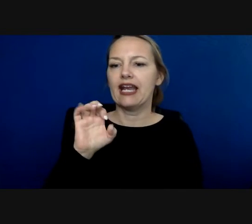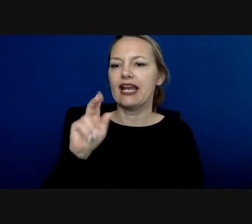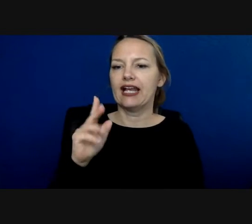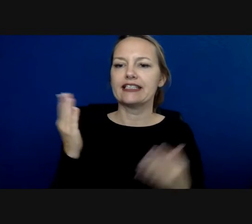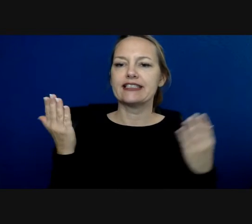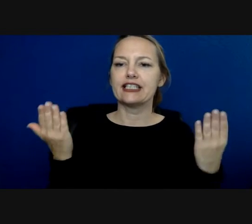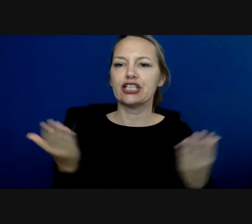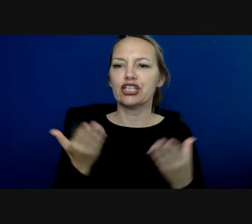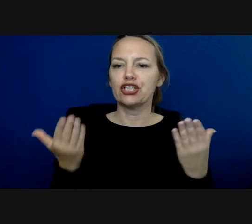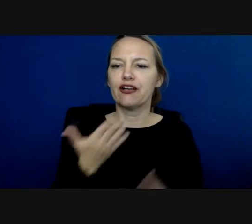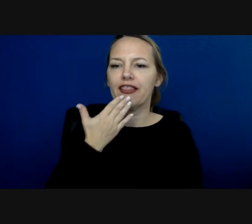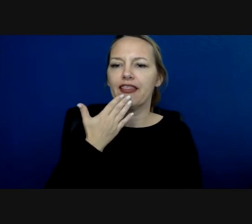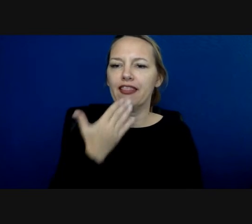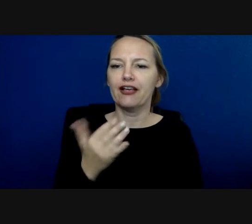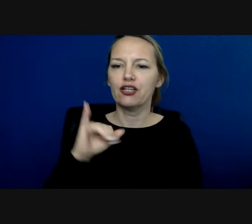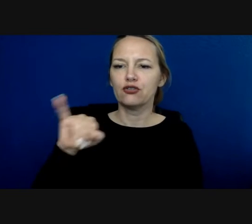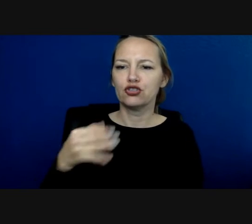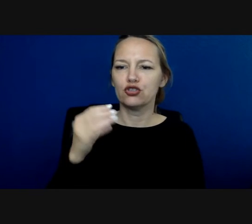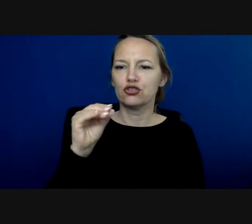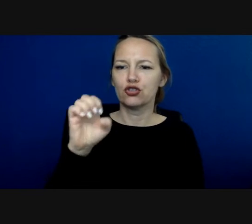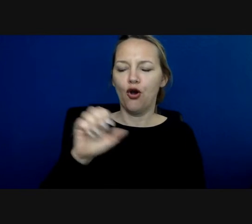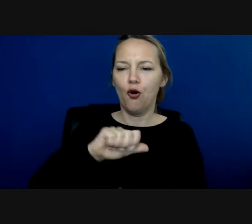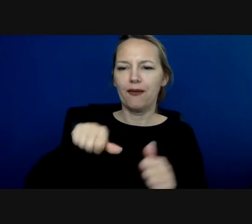Thank you, Joe, behind the scenes, for keeping me on track.